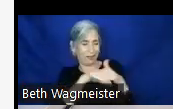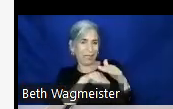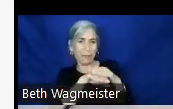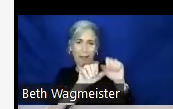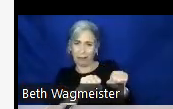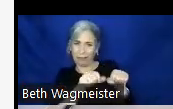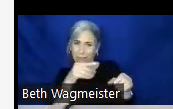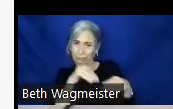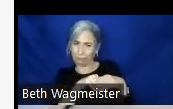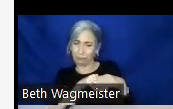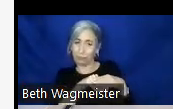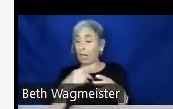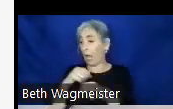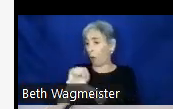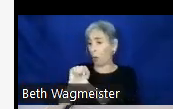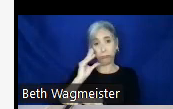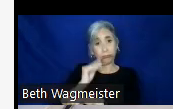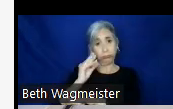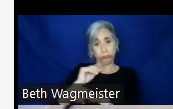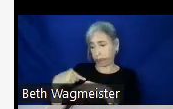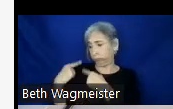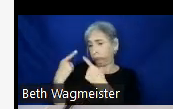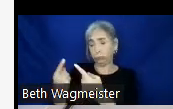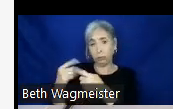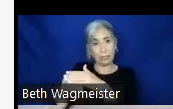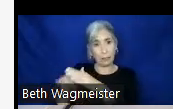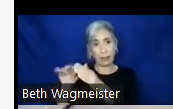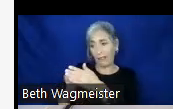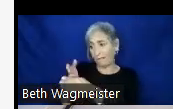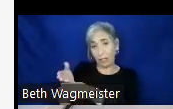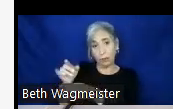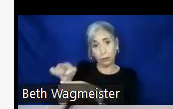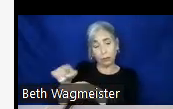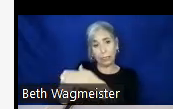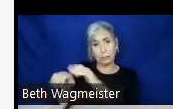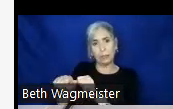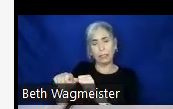worked in accessibility for a while and working in the field as someone from a development